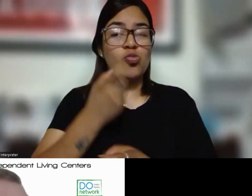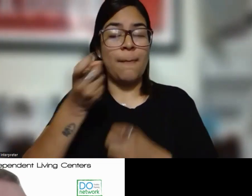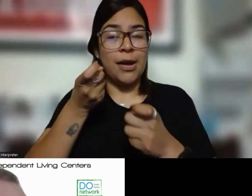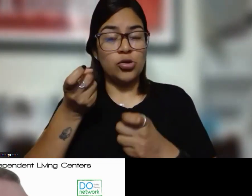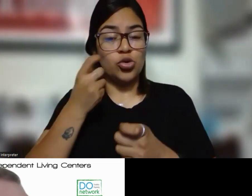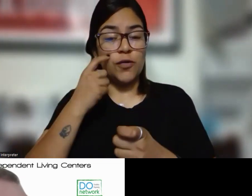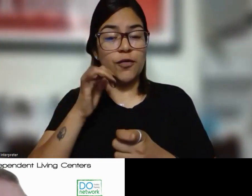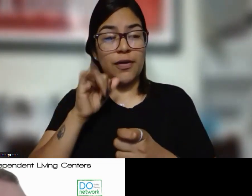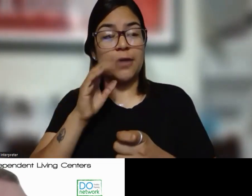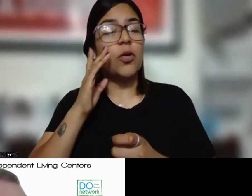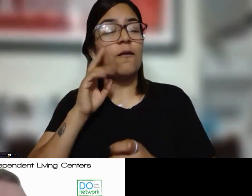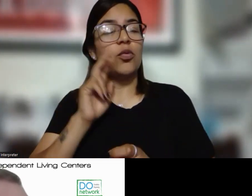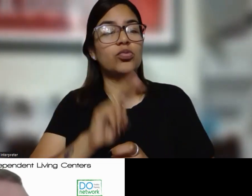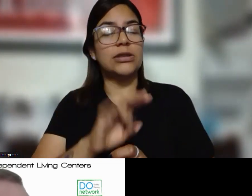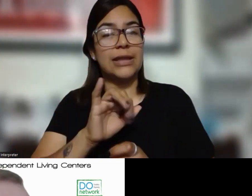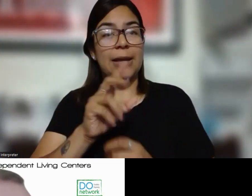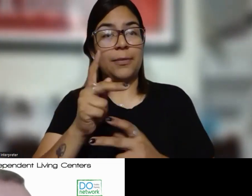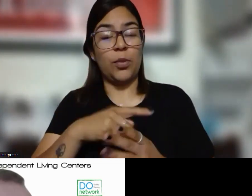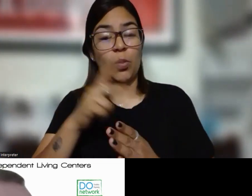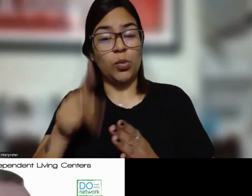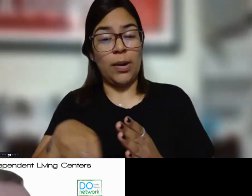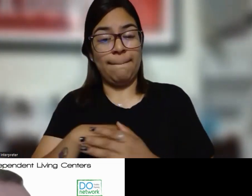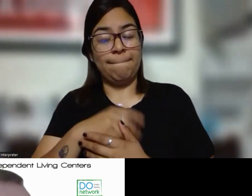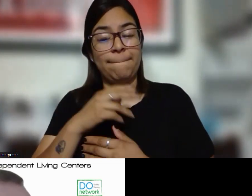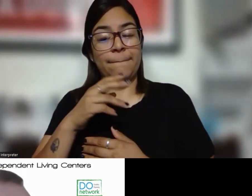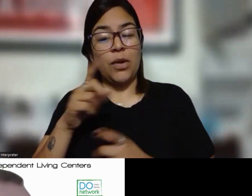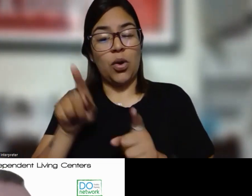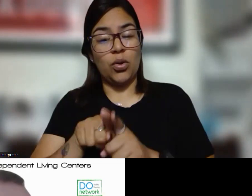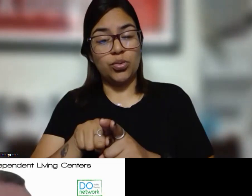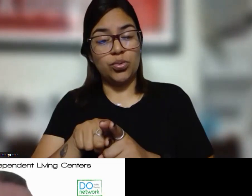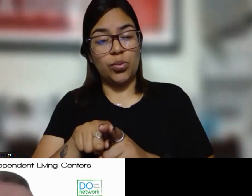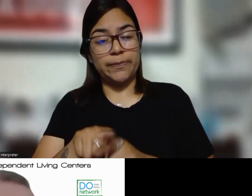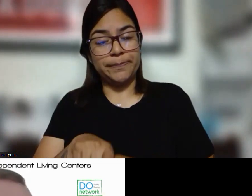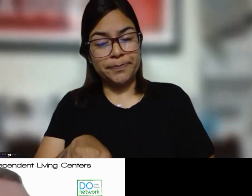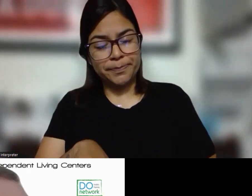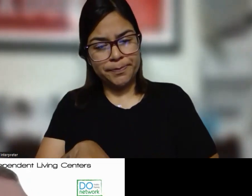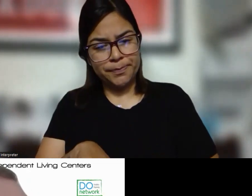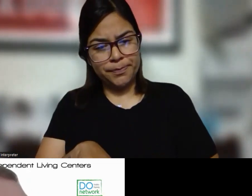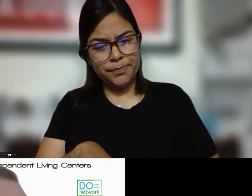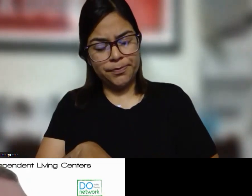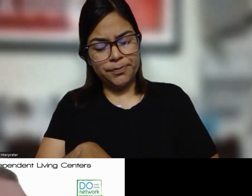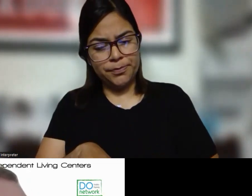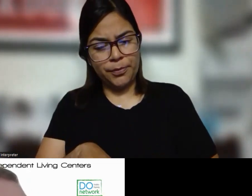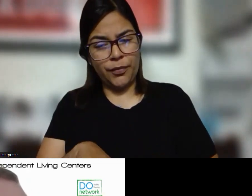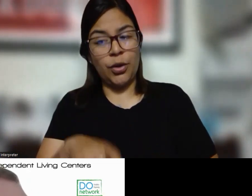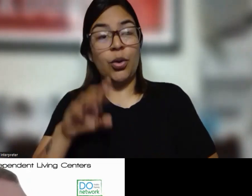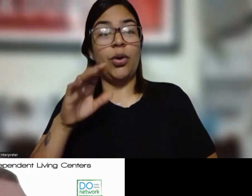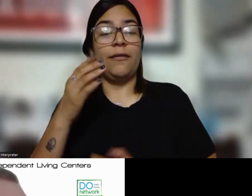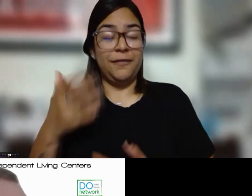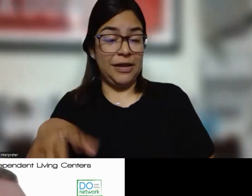as well as our yo program um we had our first uh in-person Statewide meeting in a number of